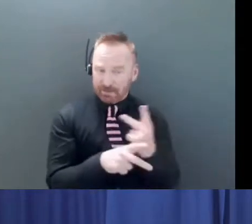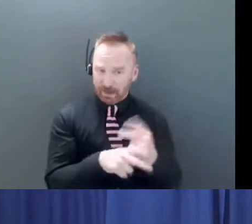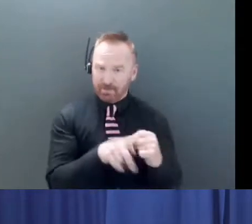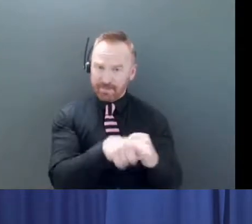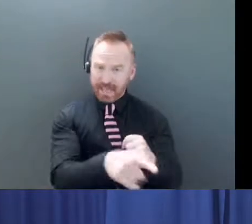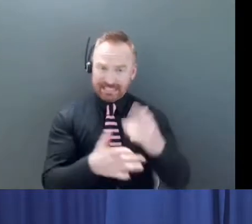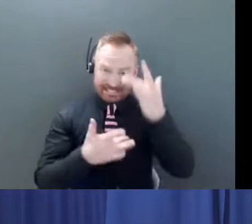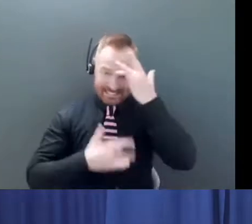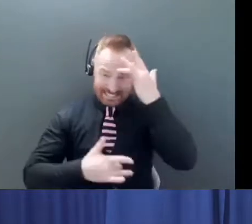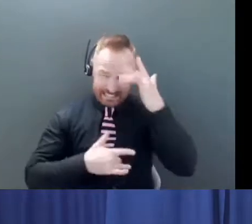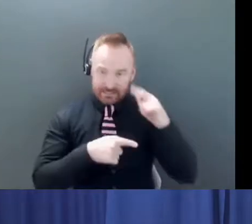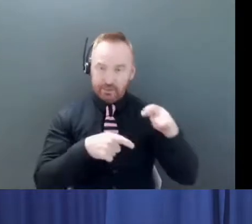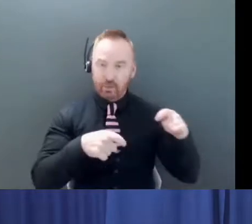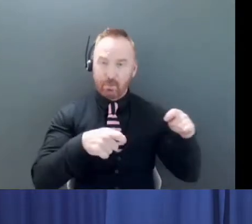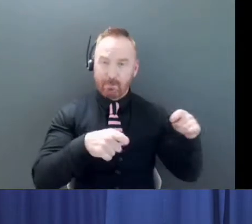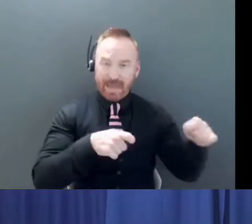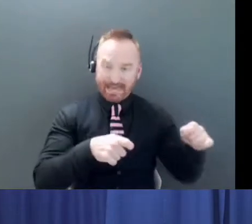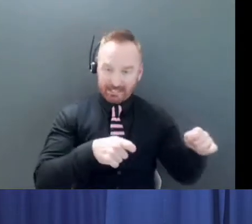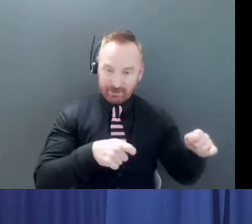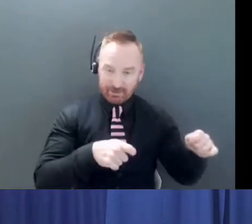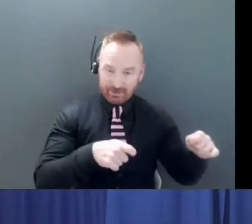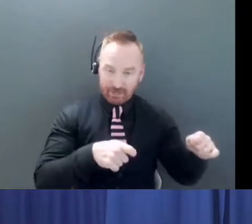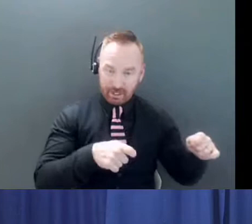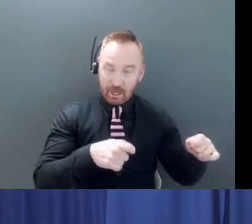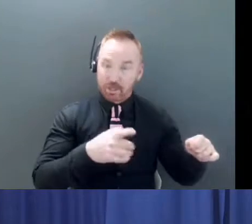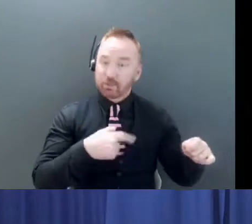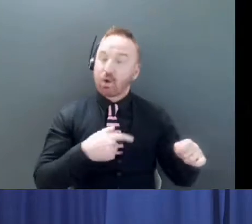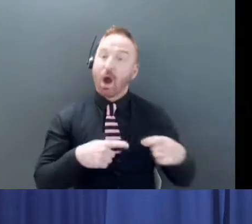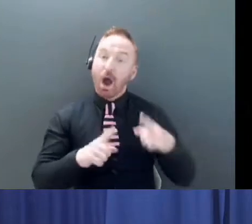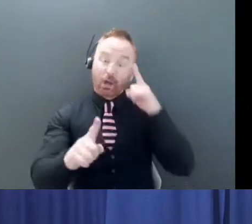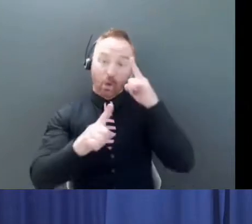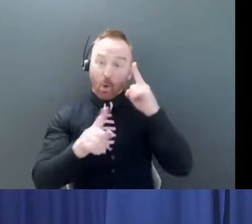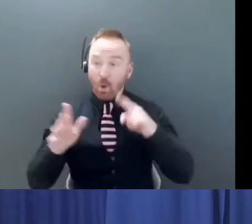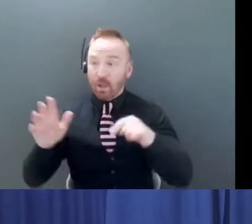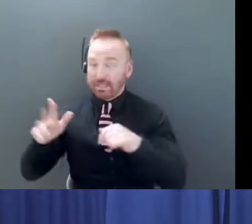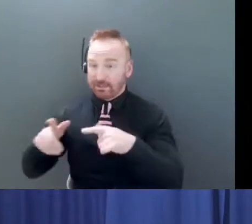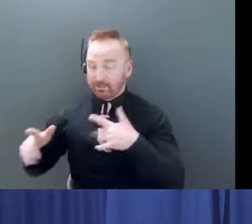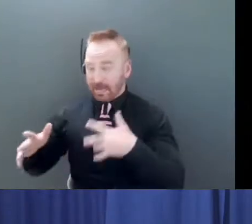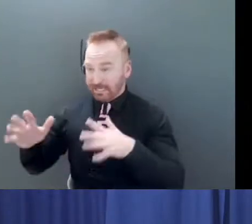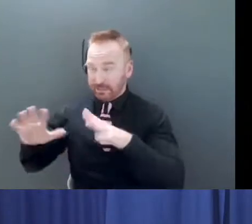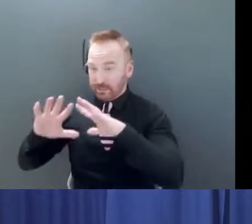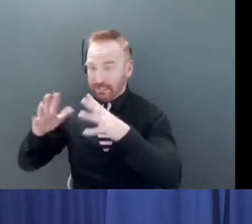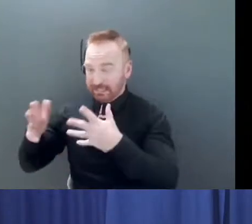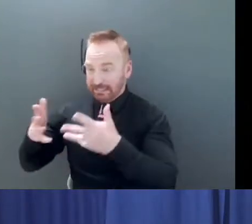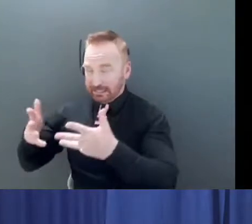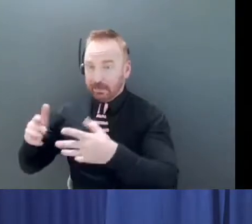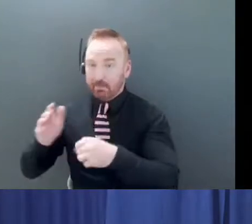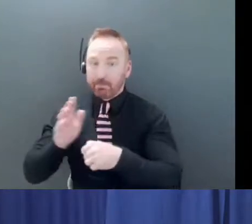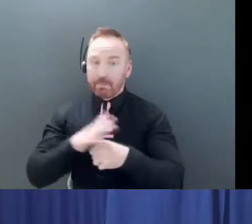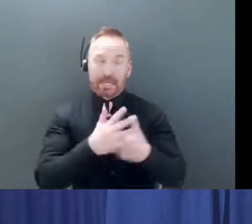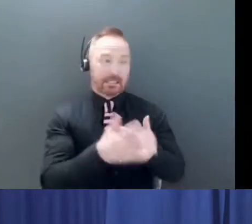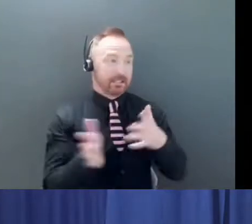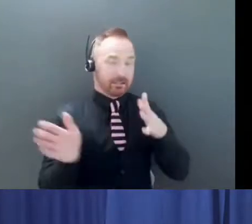one that is focused on reducing the impacts of COVID by limiting its spread and avoiding as much severe illness and death as we